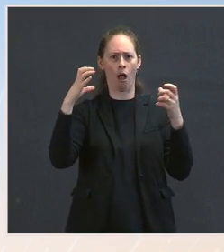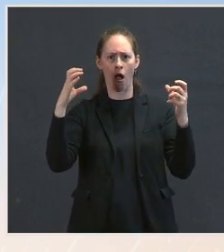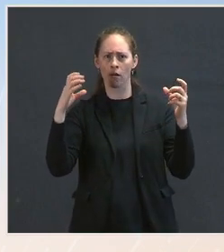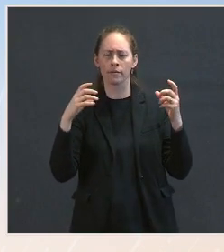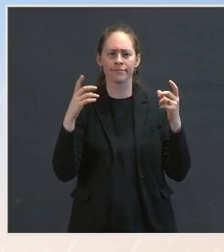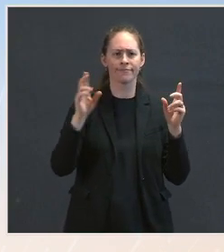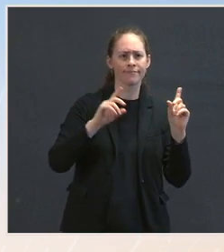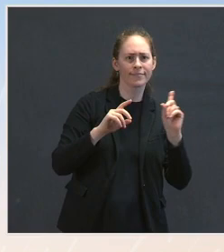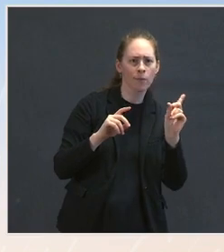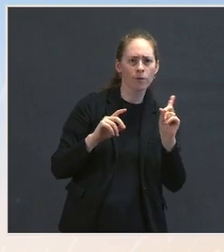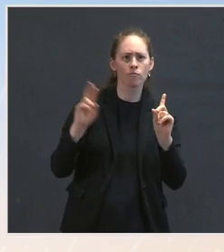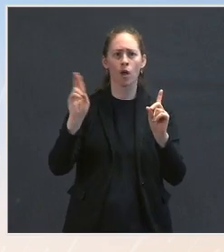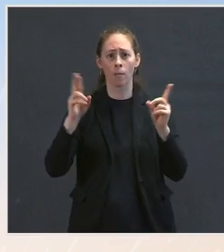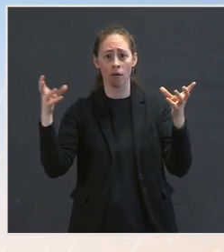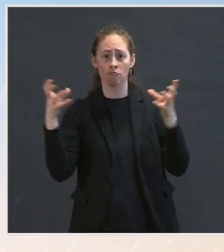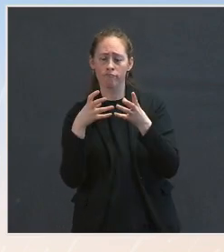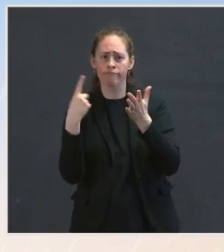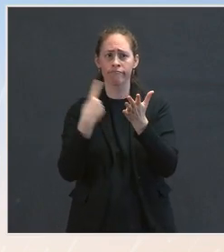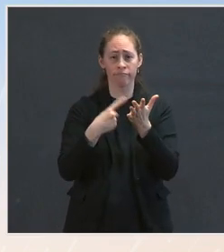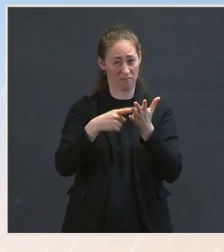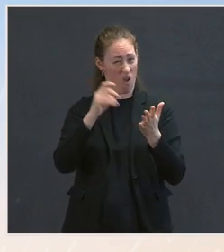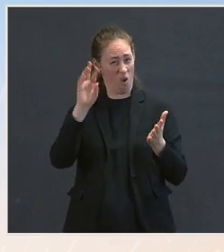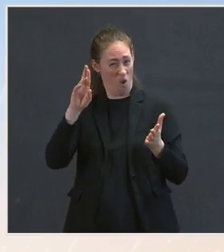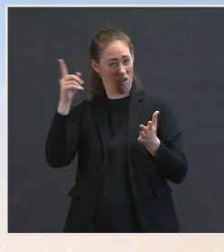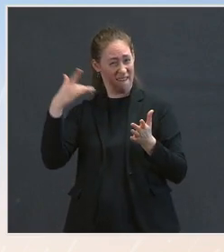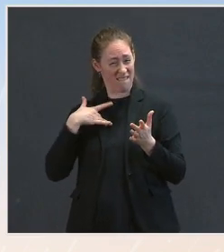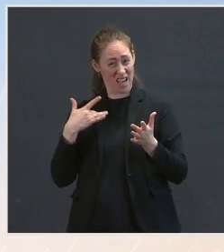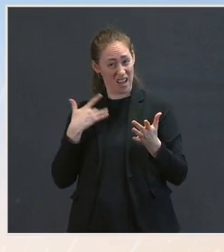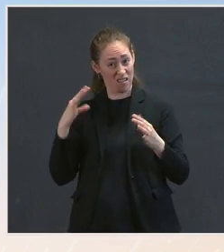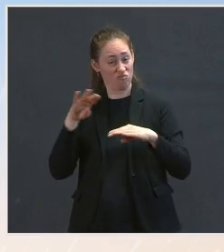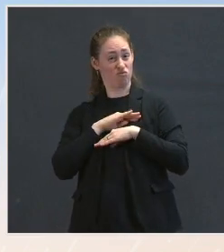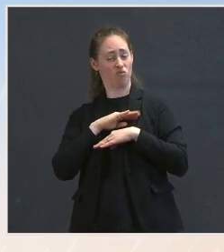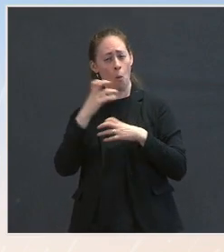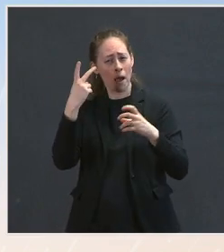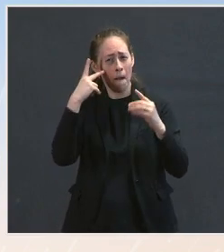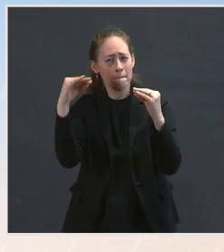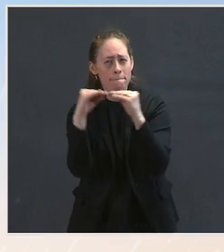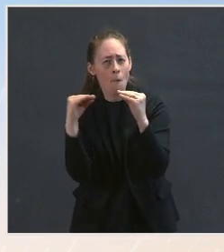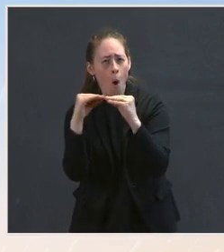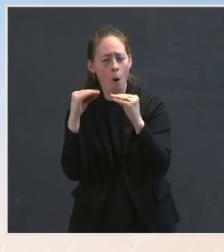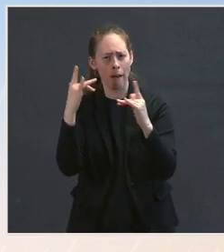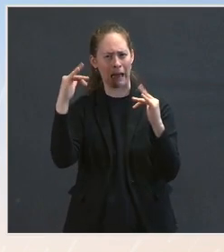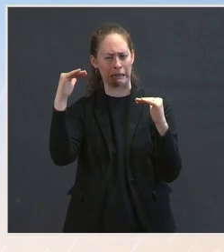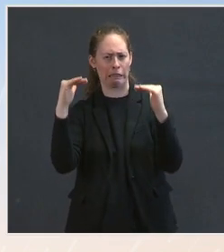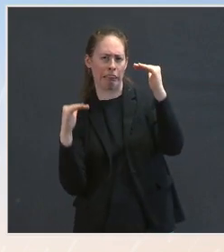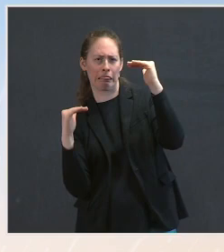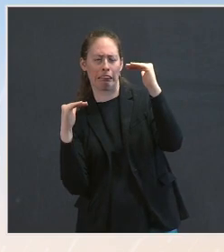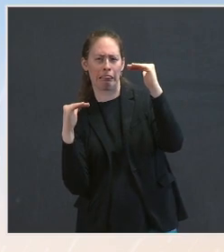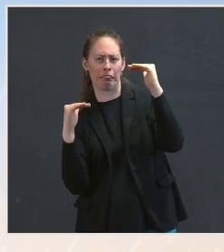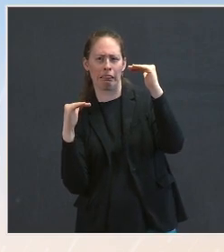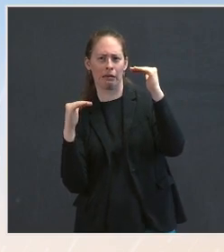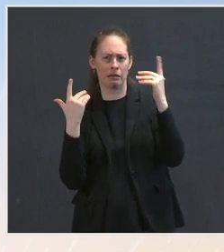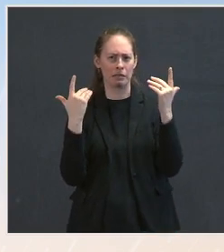or would you rather see it more evenly distributed by party? Ms. Psaki: We leave that up to Congress --